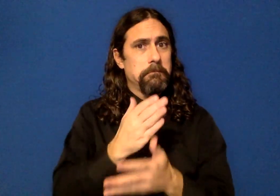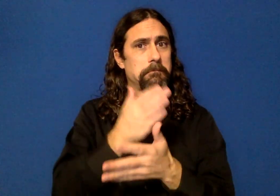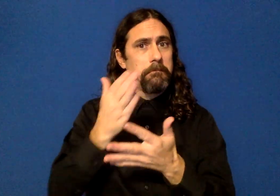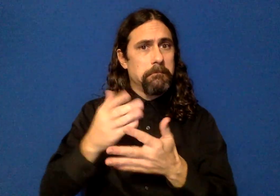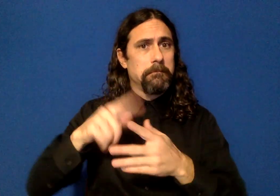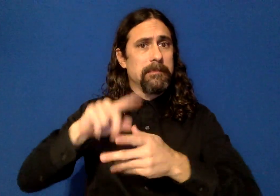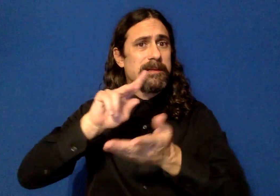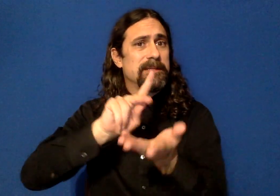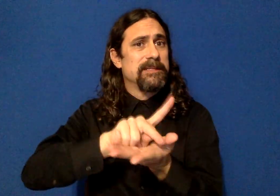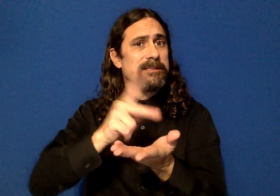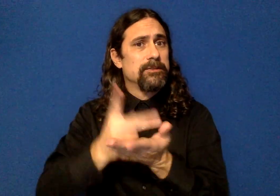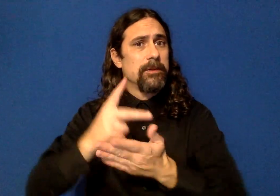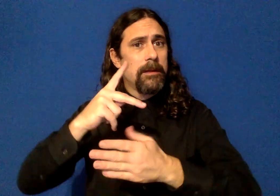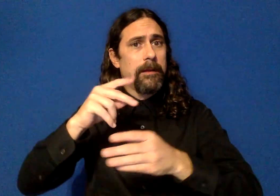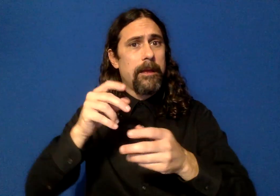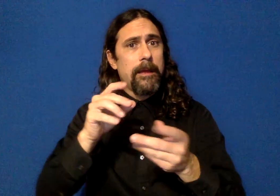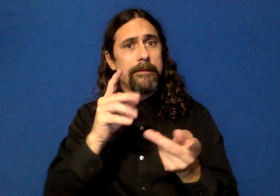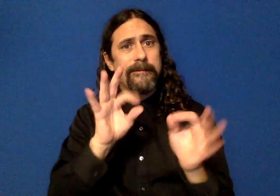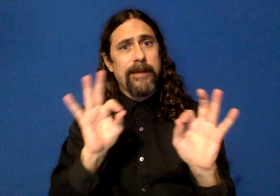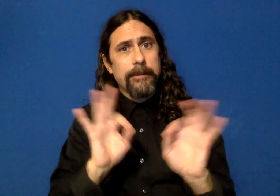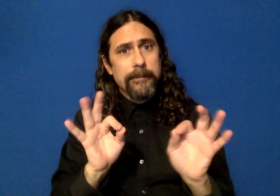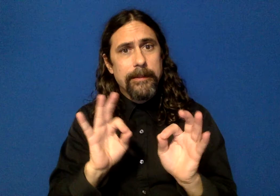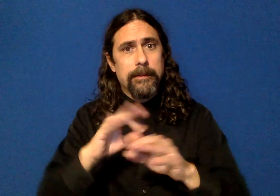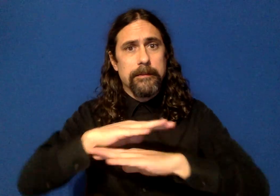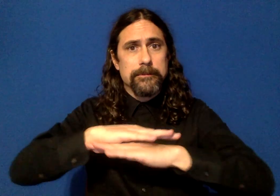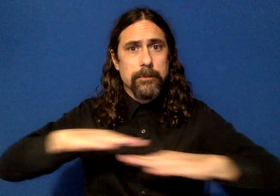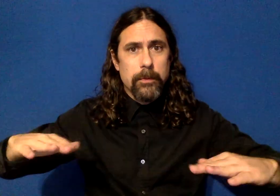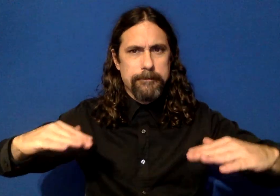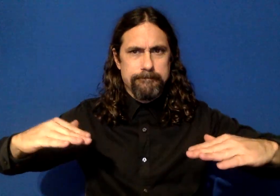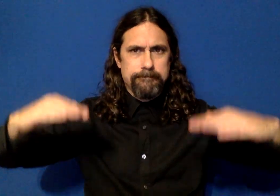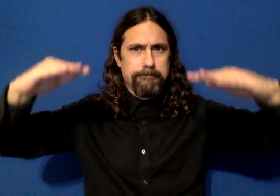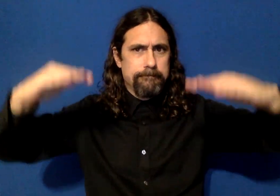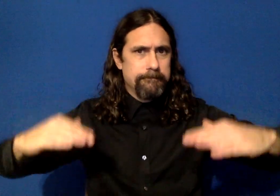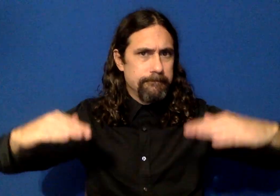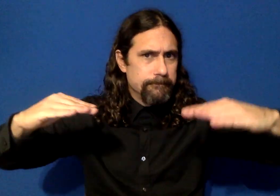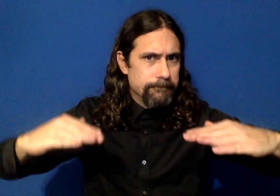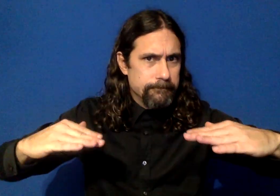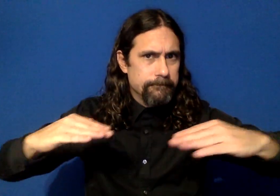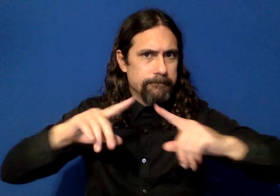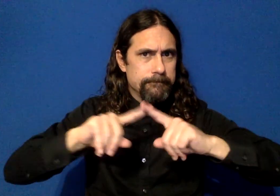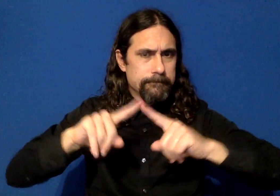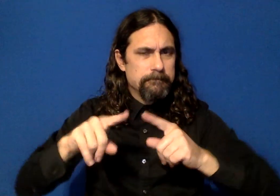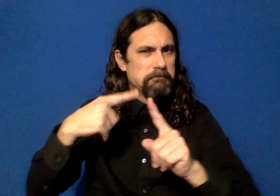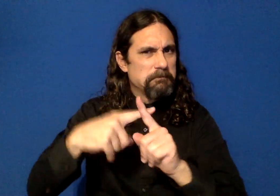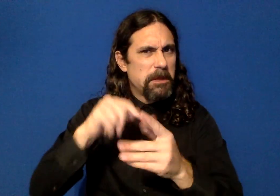can include alarm systems that use loud tones, flashing lights or vibrations,